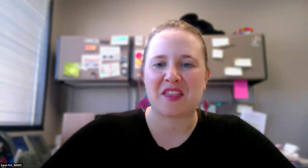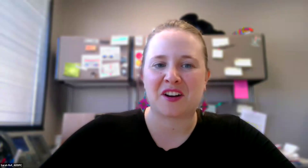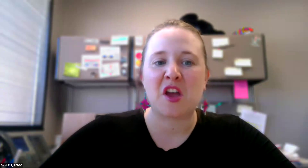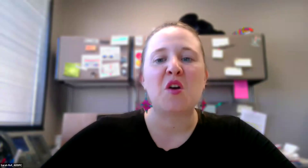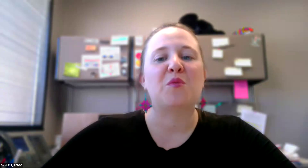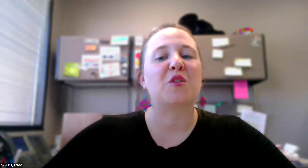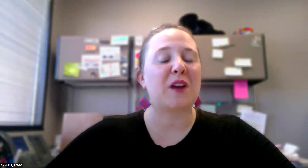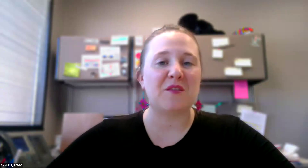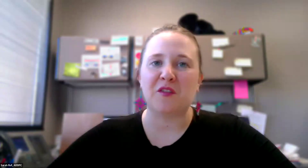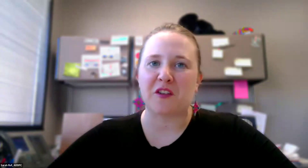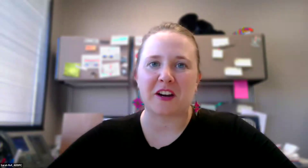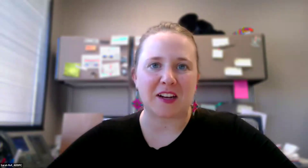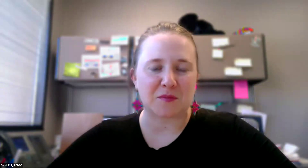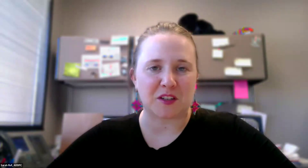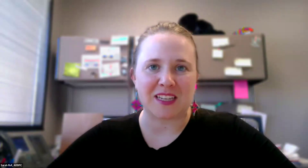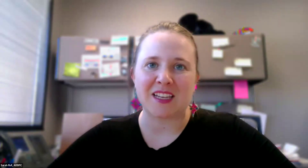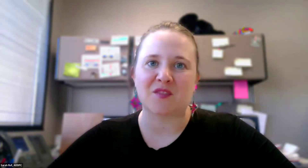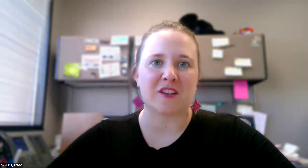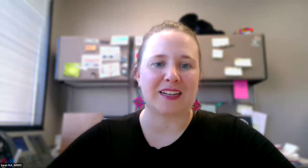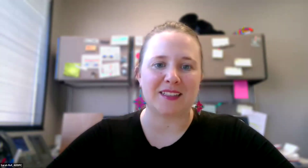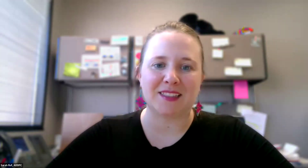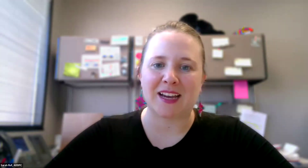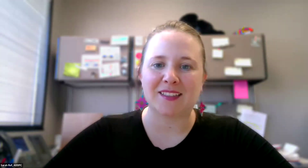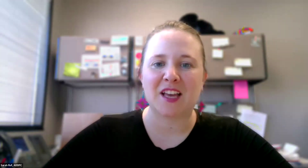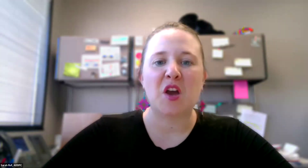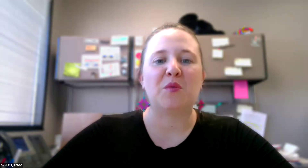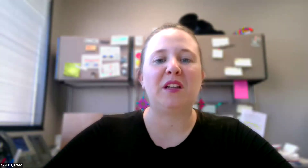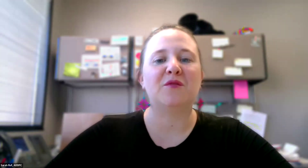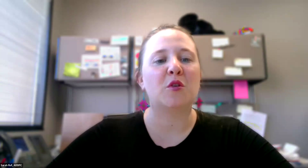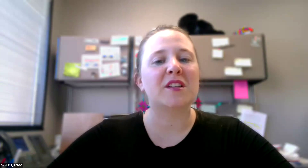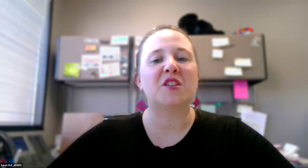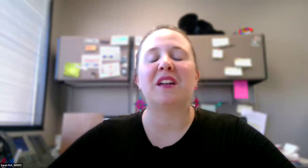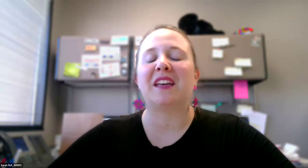HEATHER. WE ARE GRATEFUL FOR THEIR EXPERTISE THEIR INSIGHTS. WE LOOK FORWARD TO ANESTHESIA